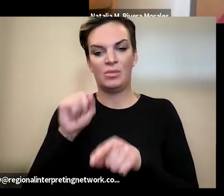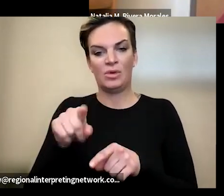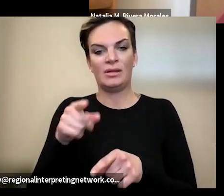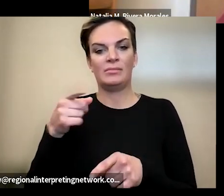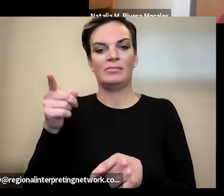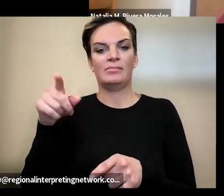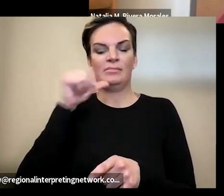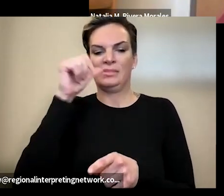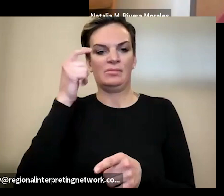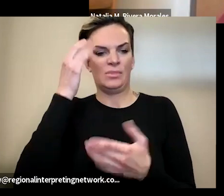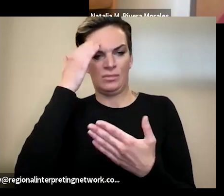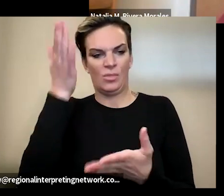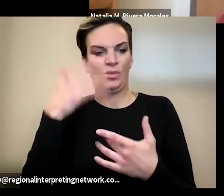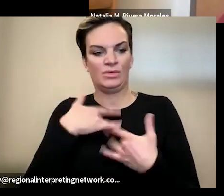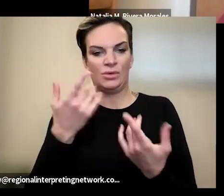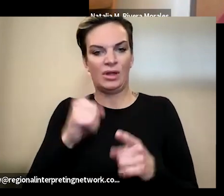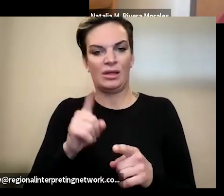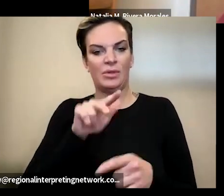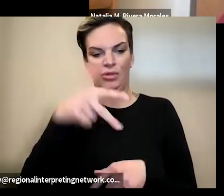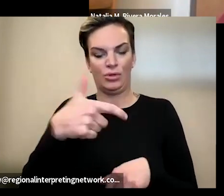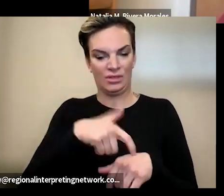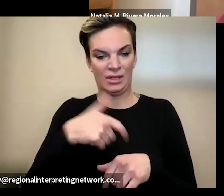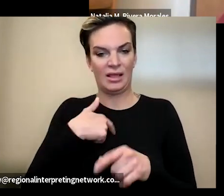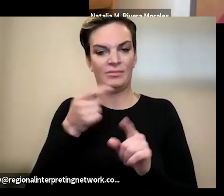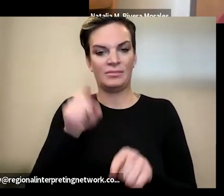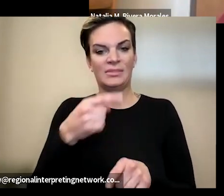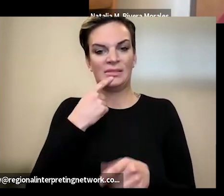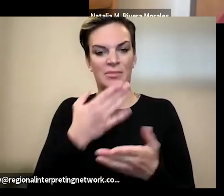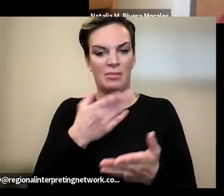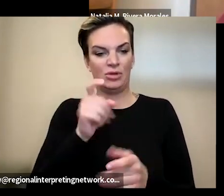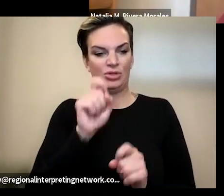I think finally on the third time, the doctor who saw me said, "Maybe you should see a rheumatologist."